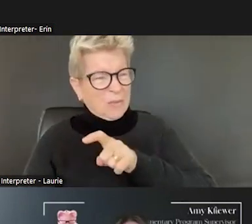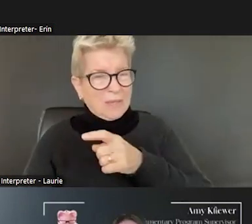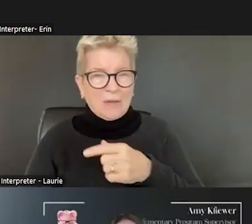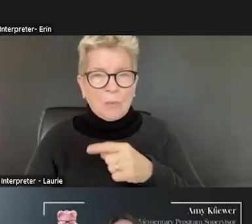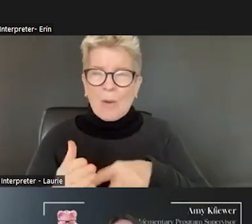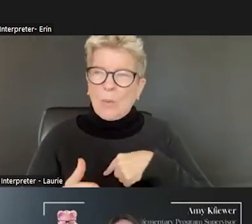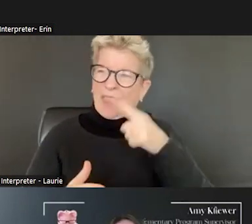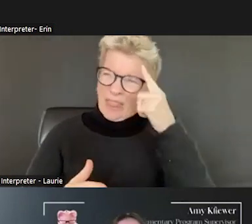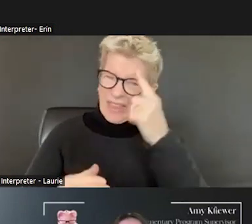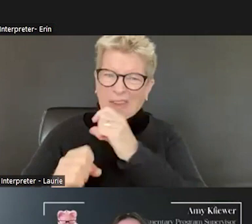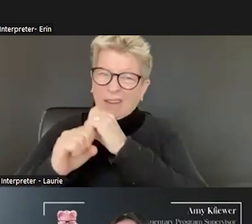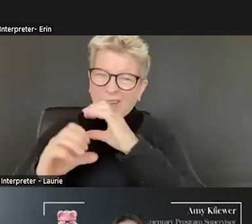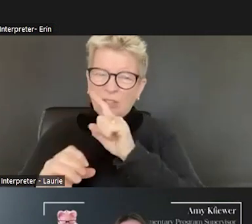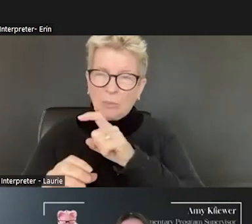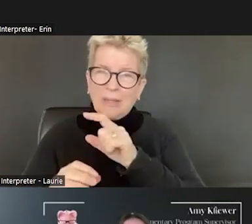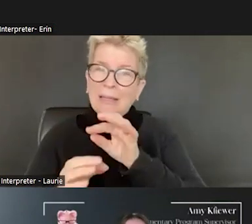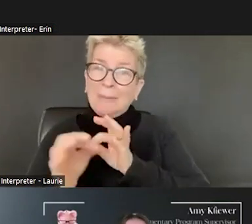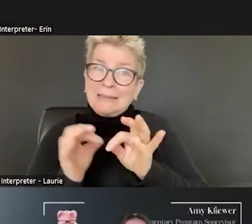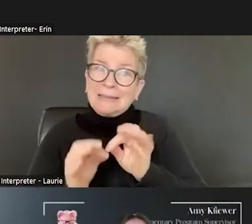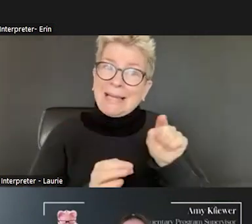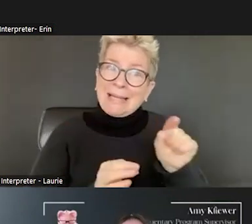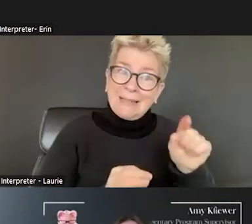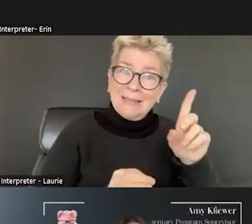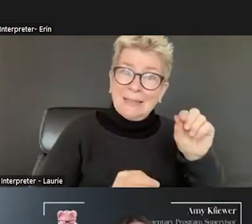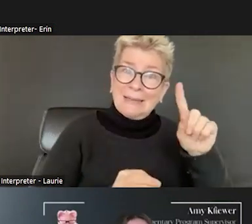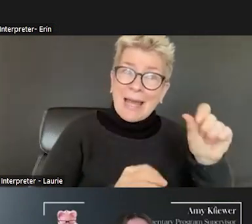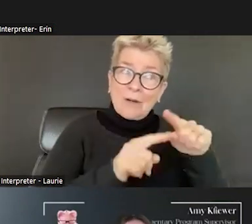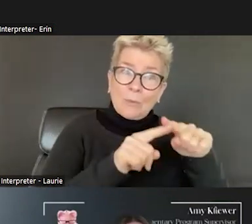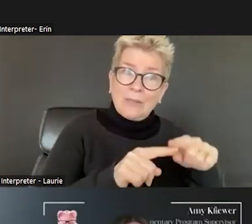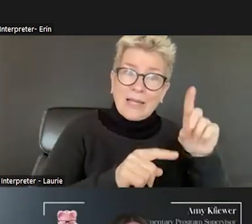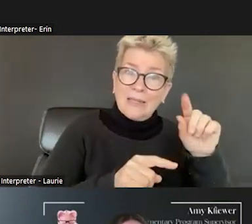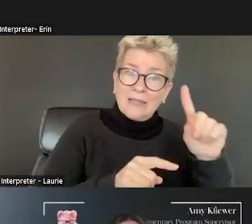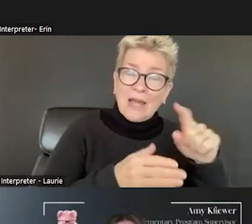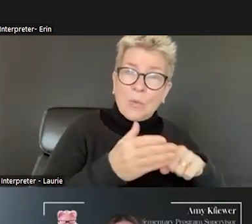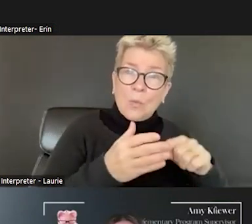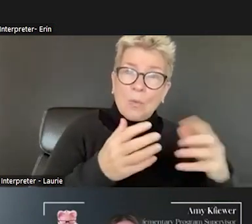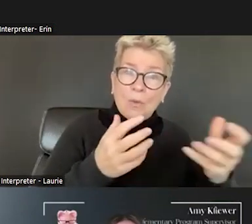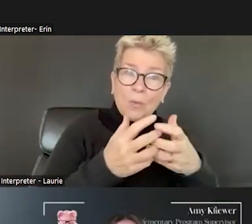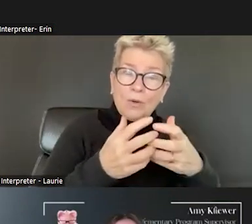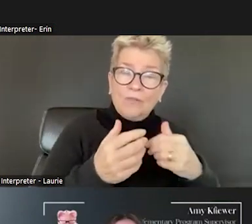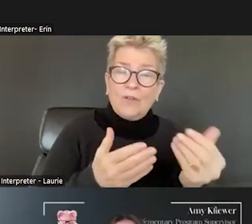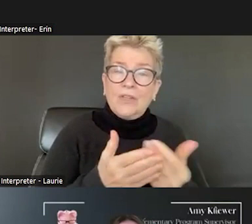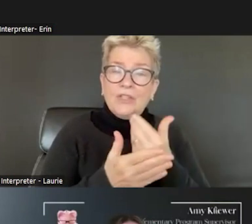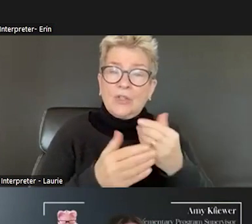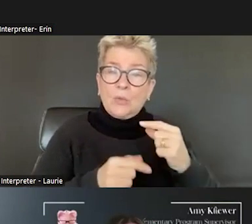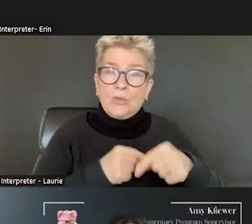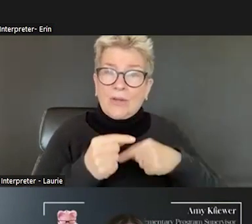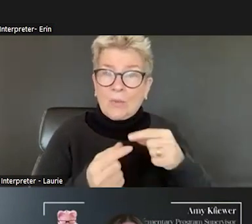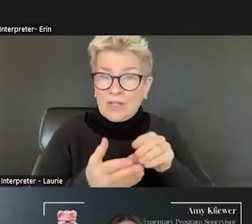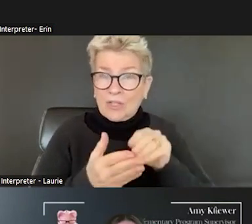data-driven approach to what will work for this new generation of students. So with that in mind,